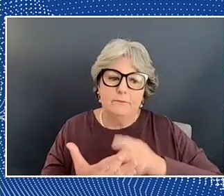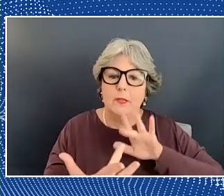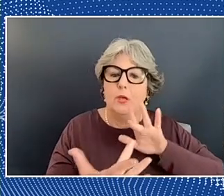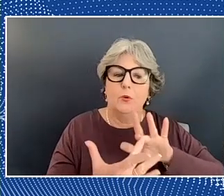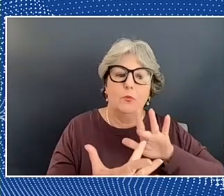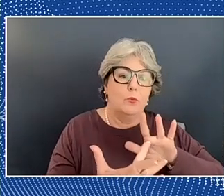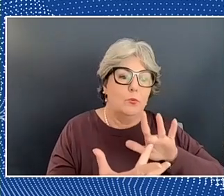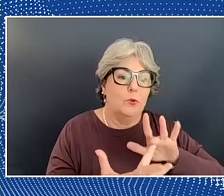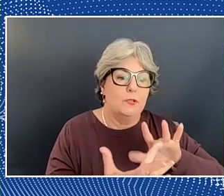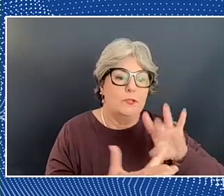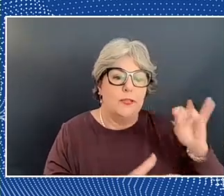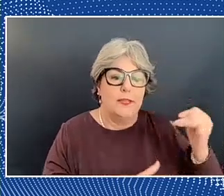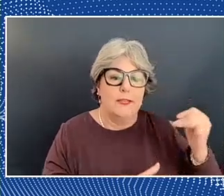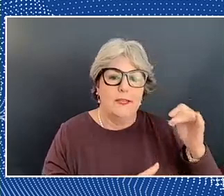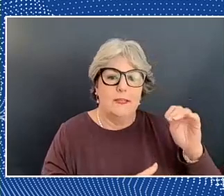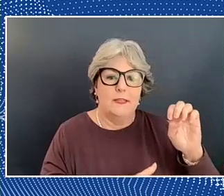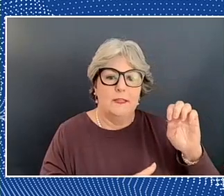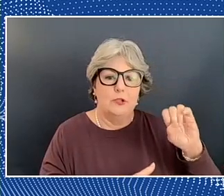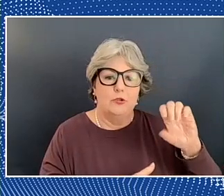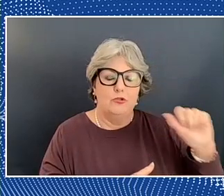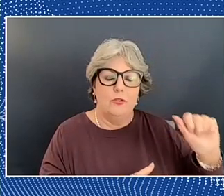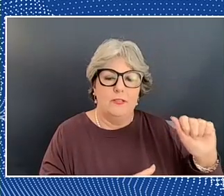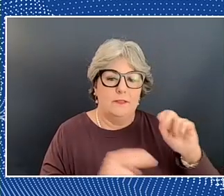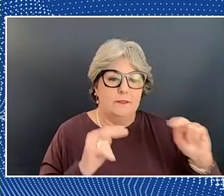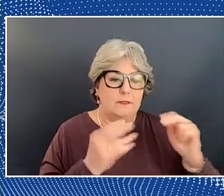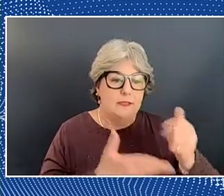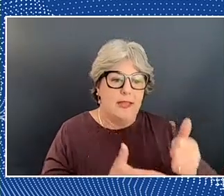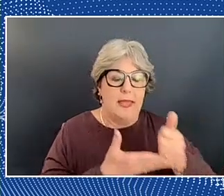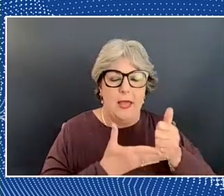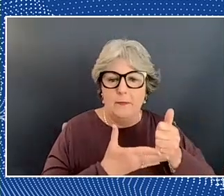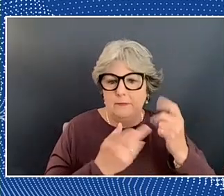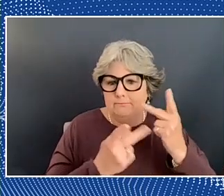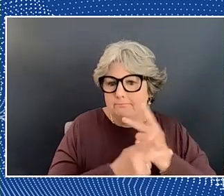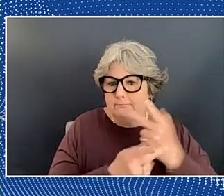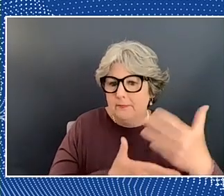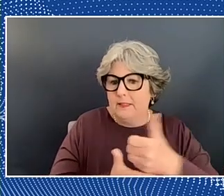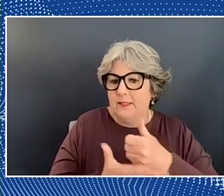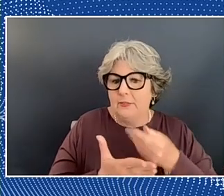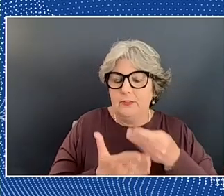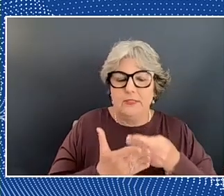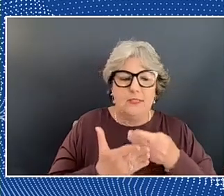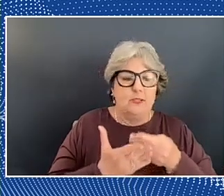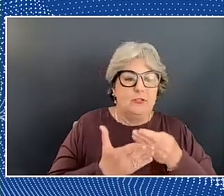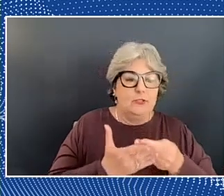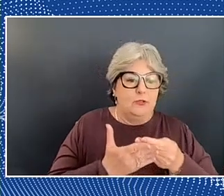one of the negotiators who's been helping navigate collection issues for HEAL borrowers. Thank you, Jessica.